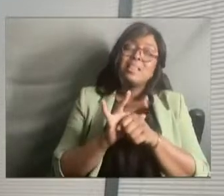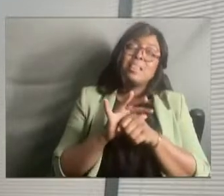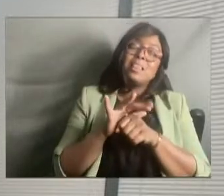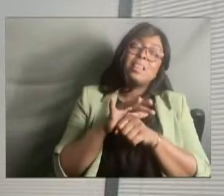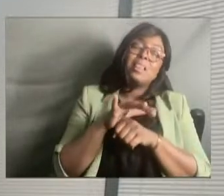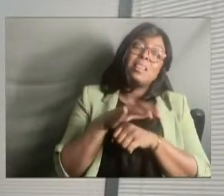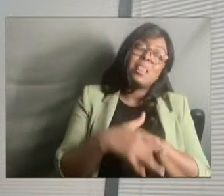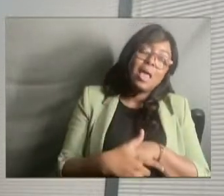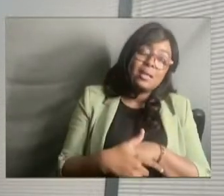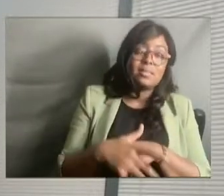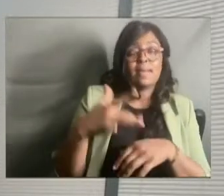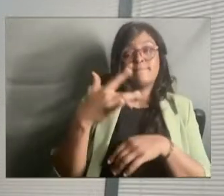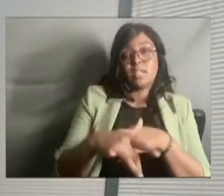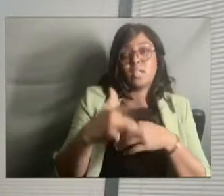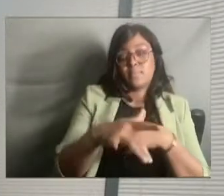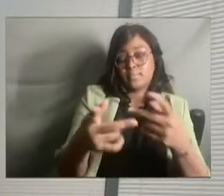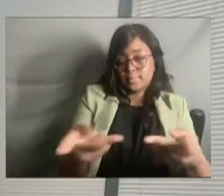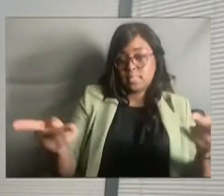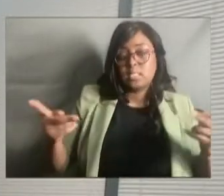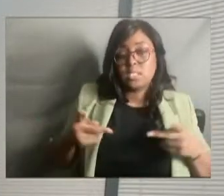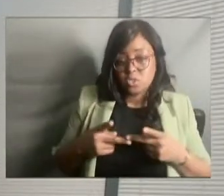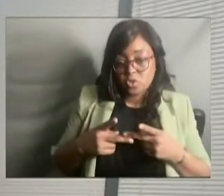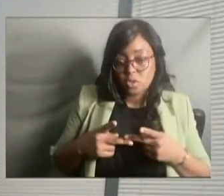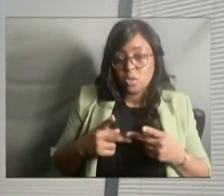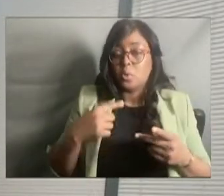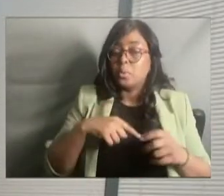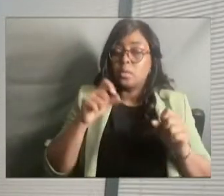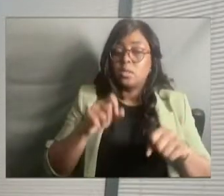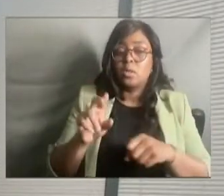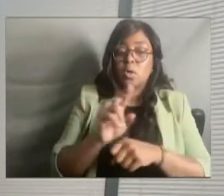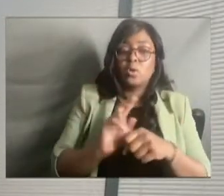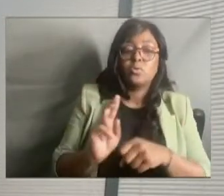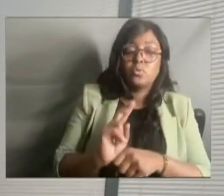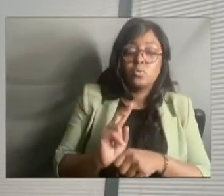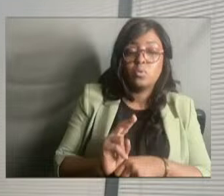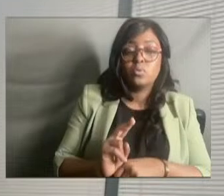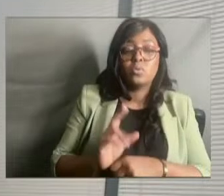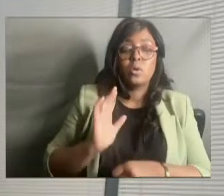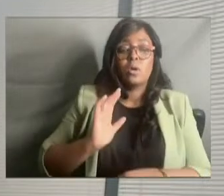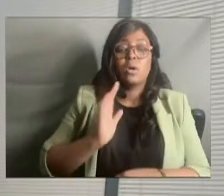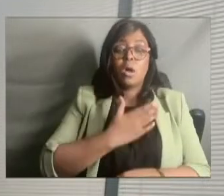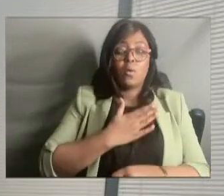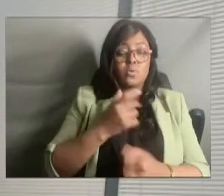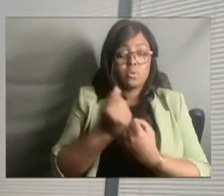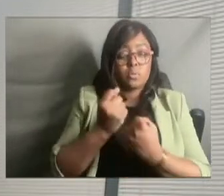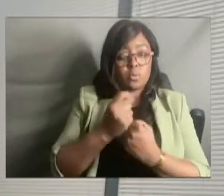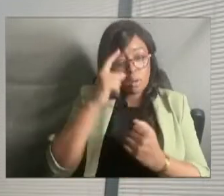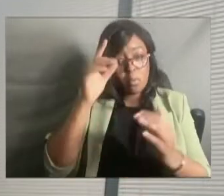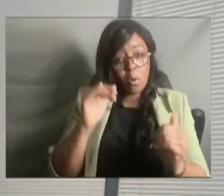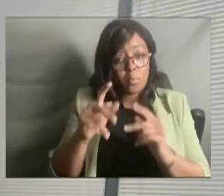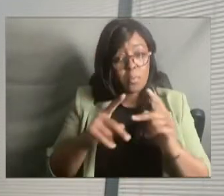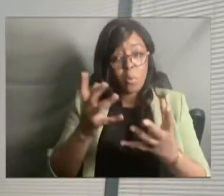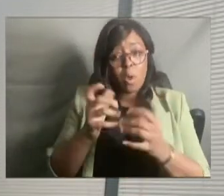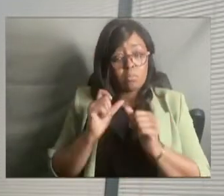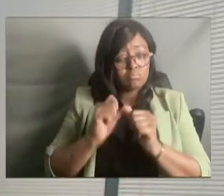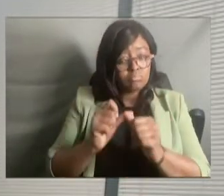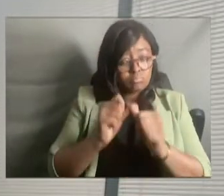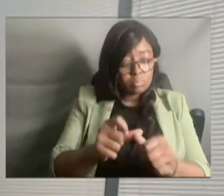and we have plenty of vacancies, and we really could use our